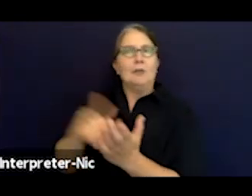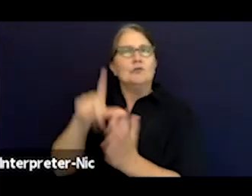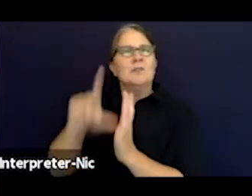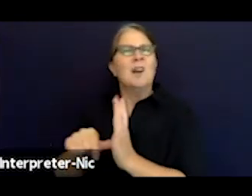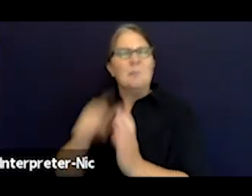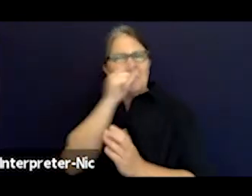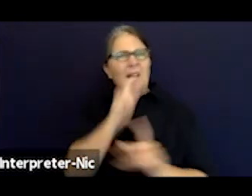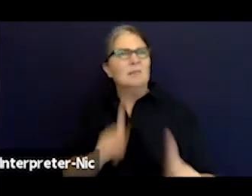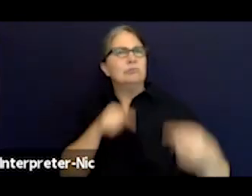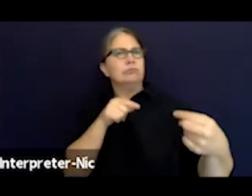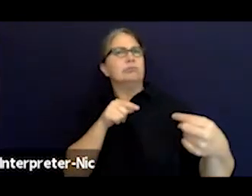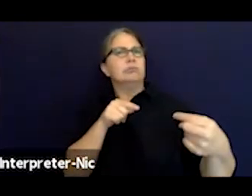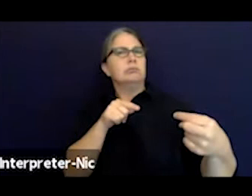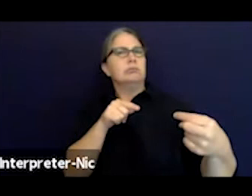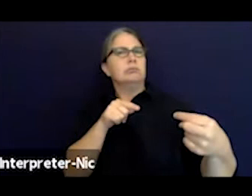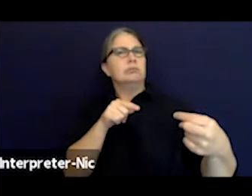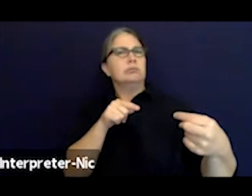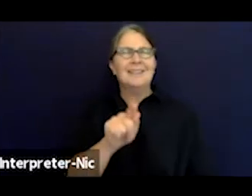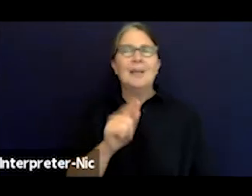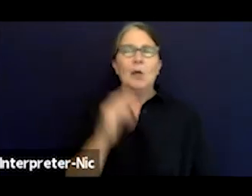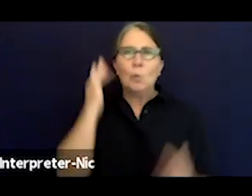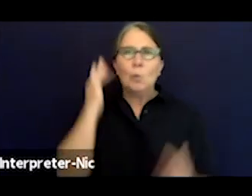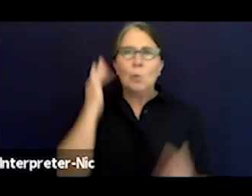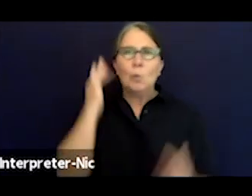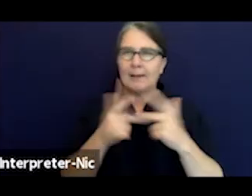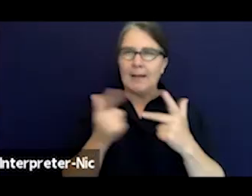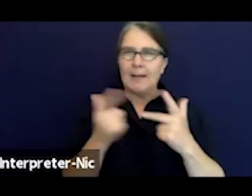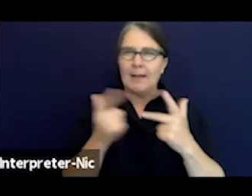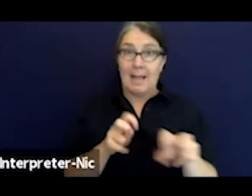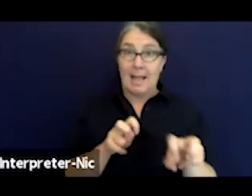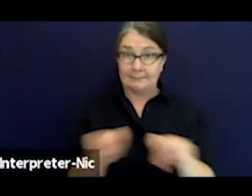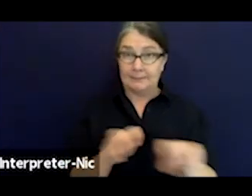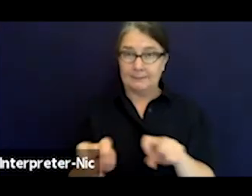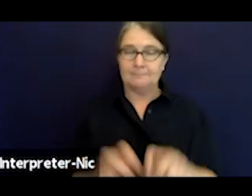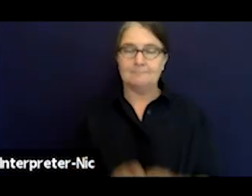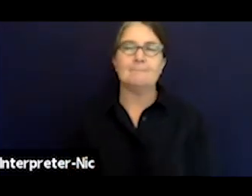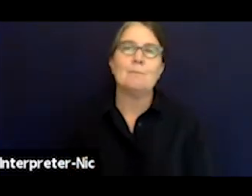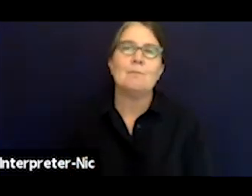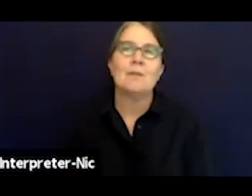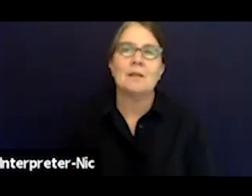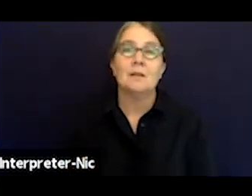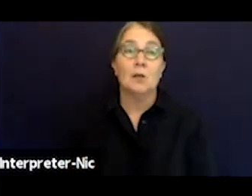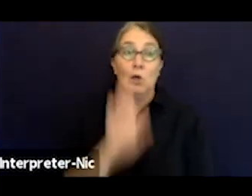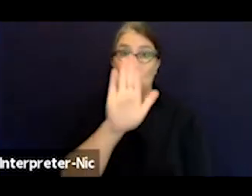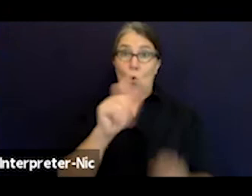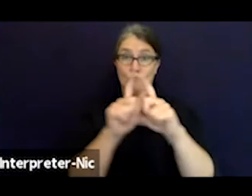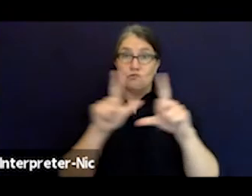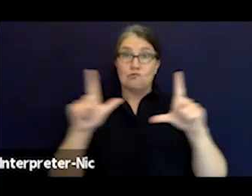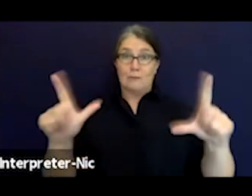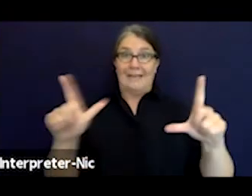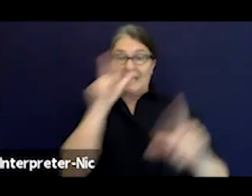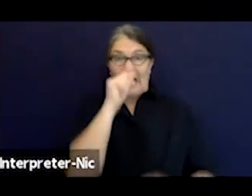Let's get into another thought exercise. Now on your screen is an image of a woman at home who